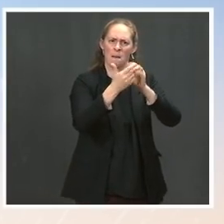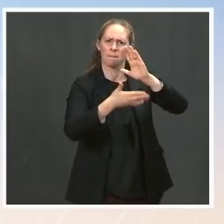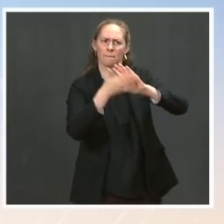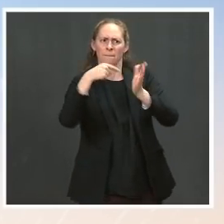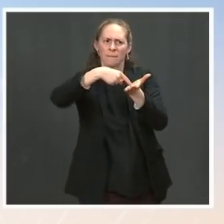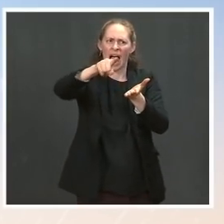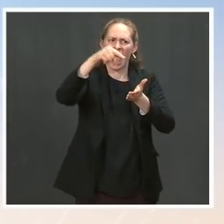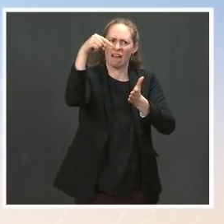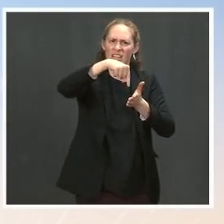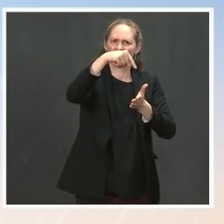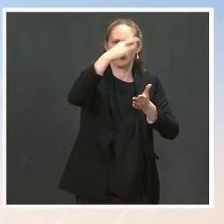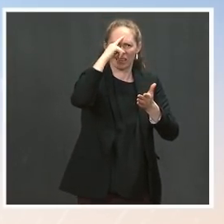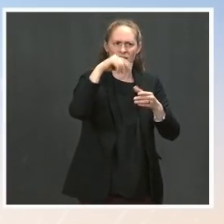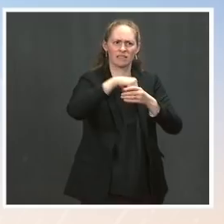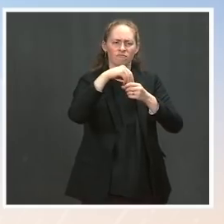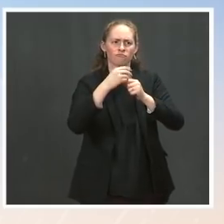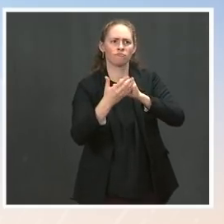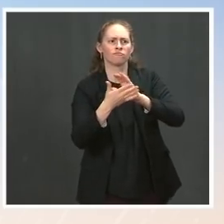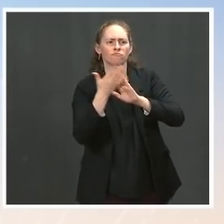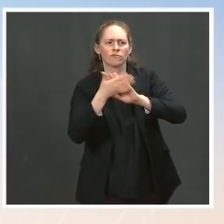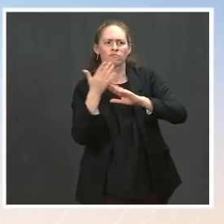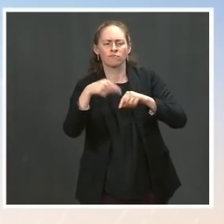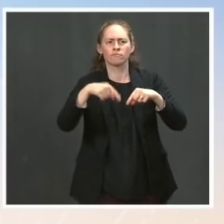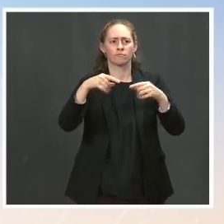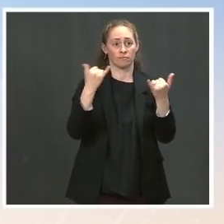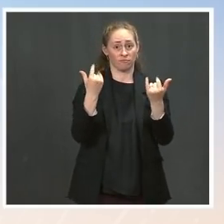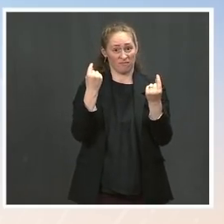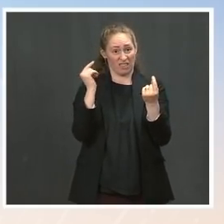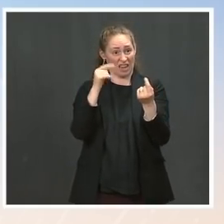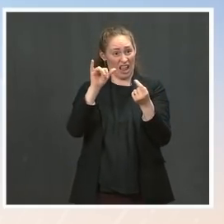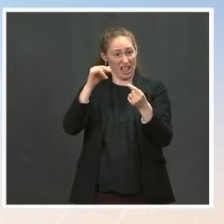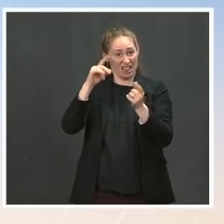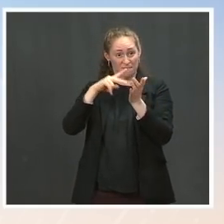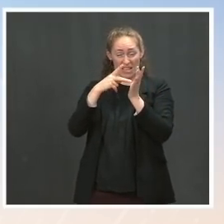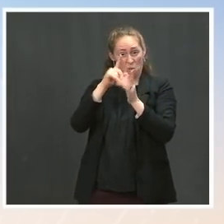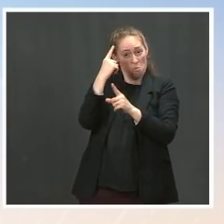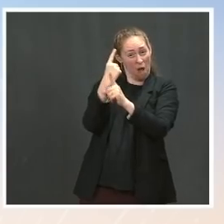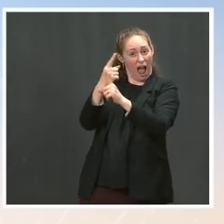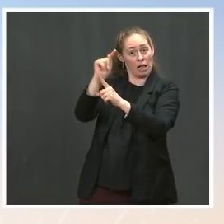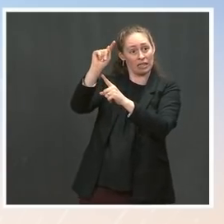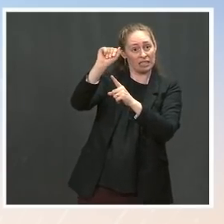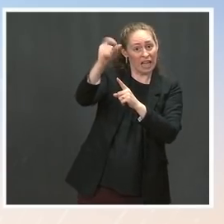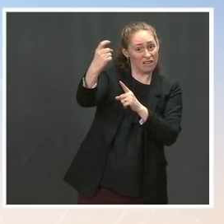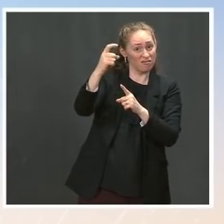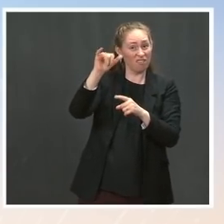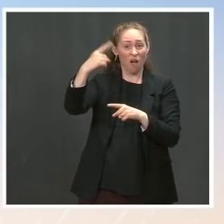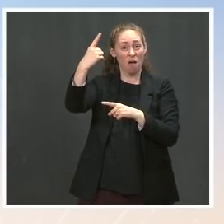even though Republicans are saying it's a red line? Or is that also open to negotiation? Ms. Psaki: It's op- -- it's all open to negotiation.